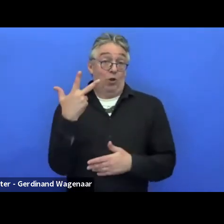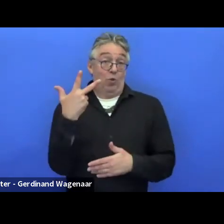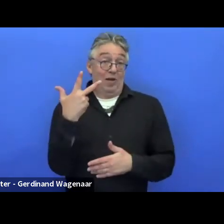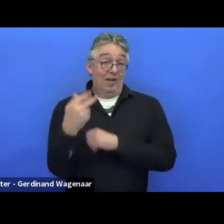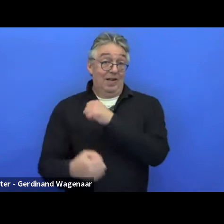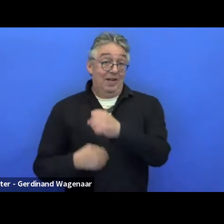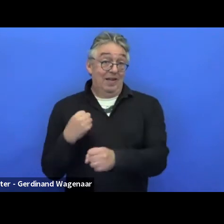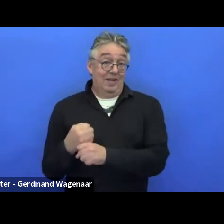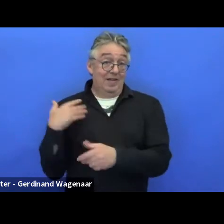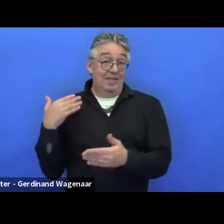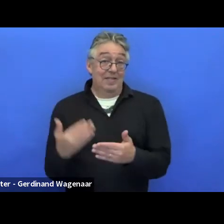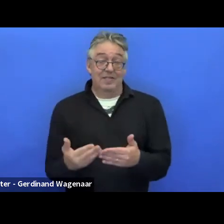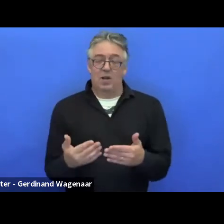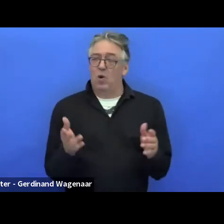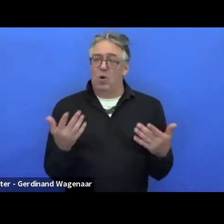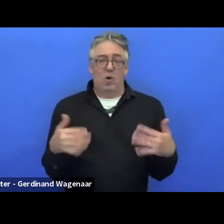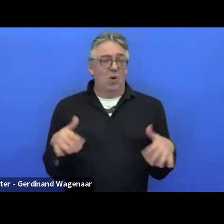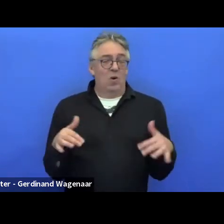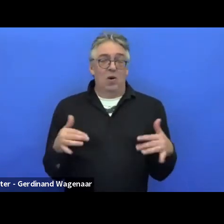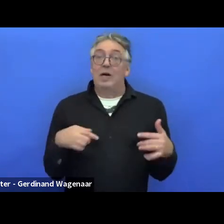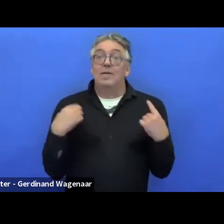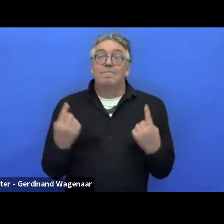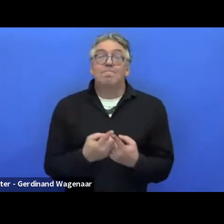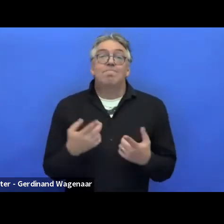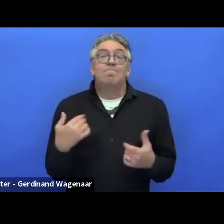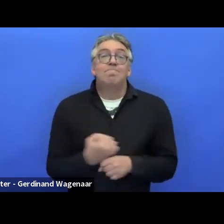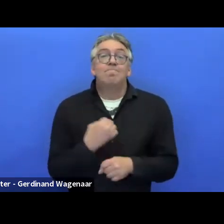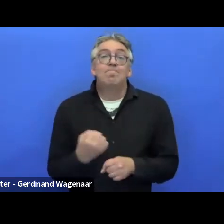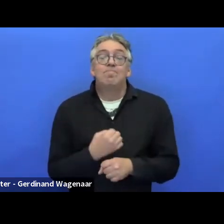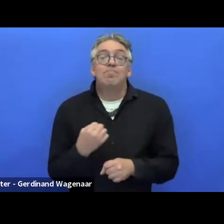in the field of disability-related work.